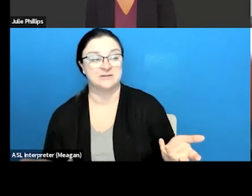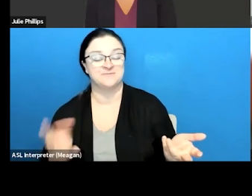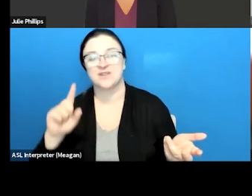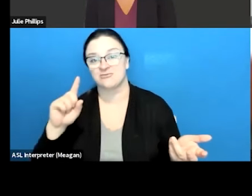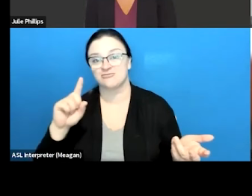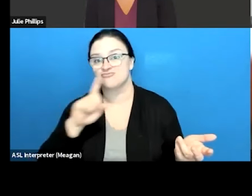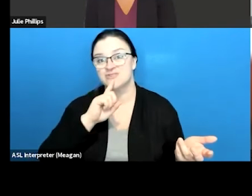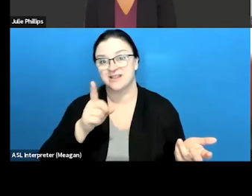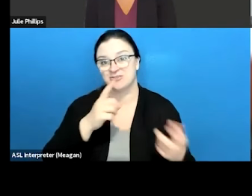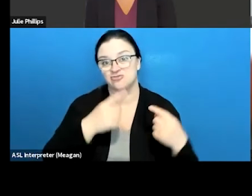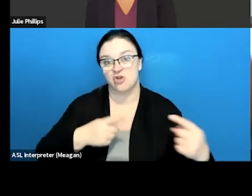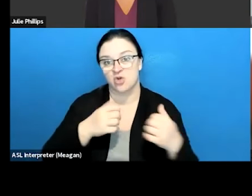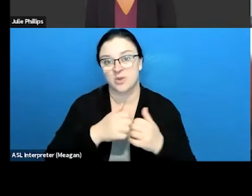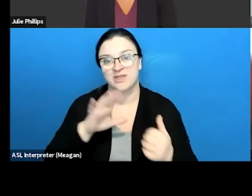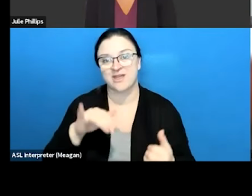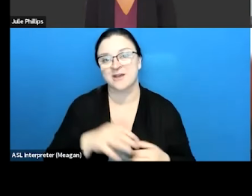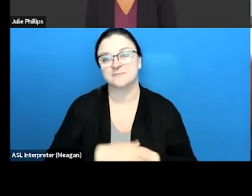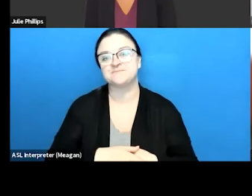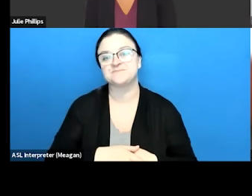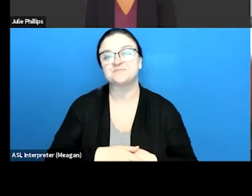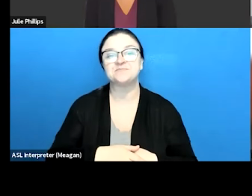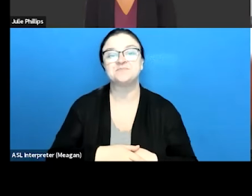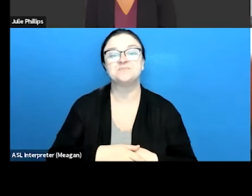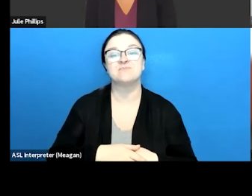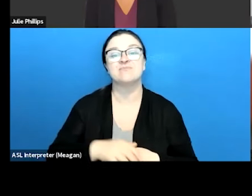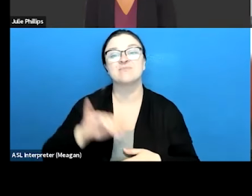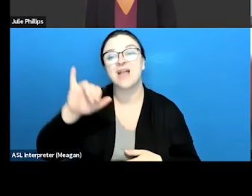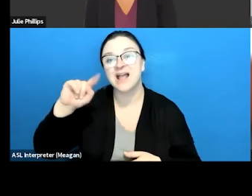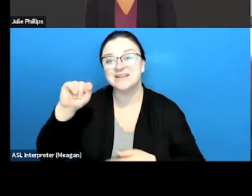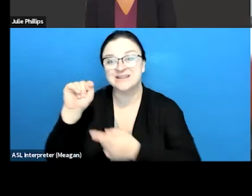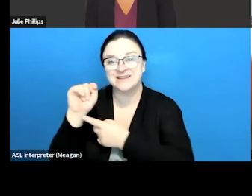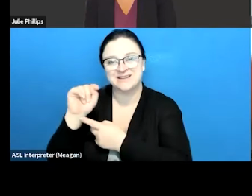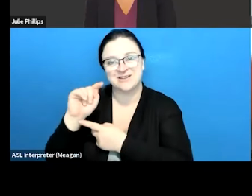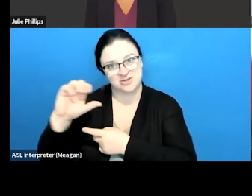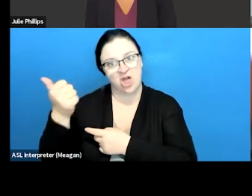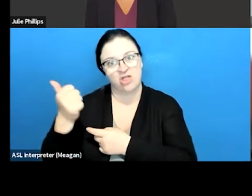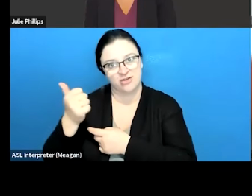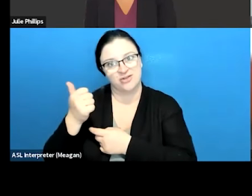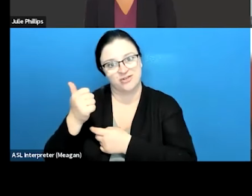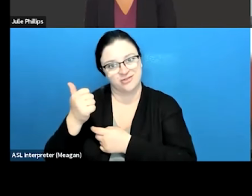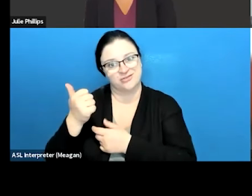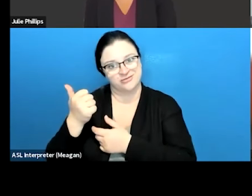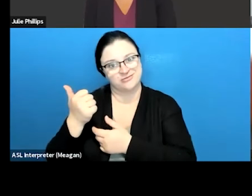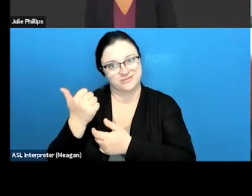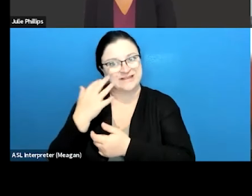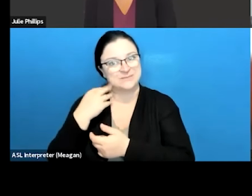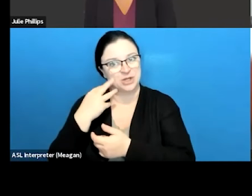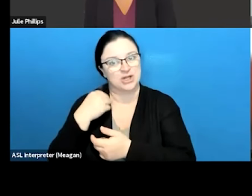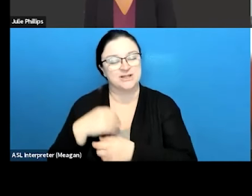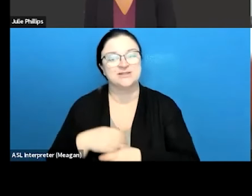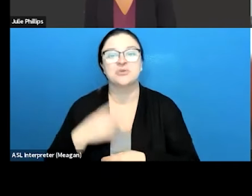IT was also another adventure, because one of the things that we chose to provide